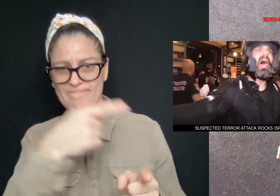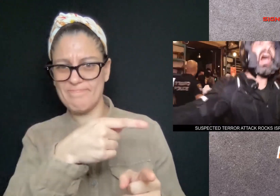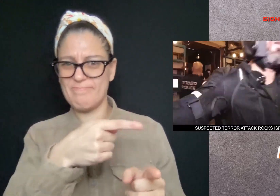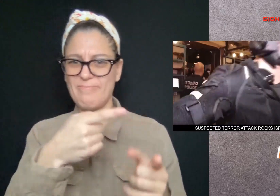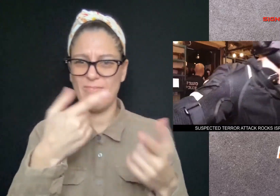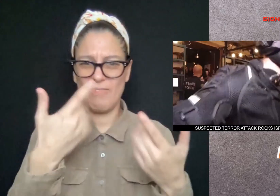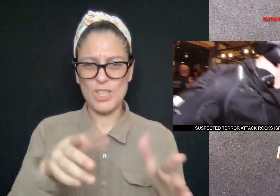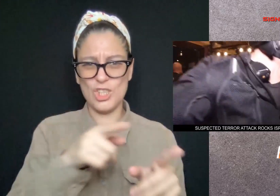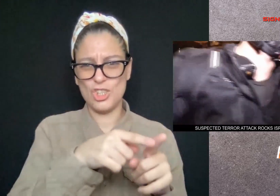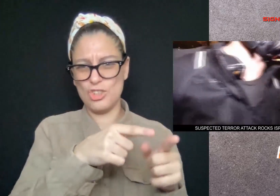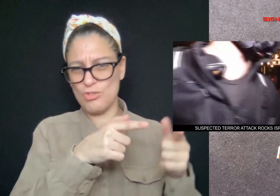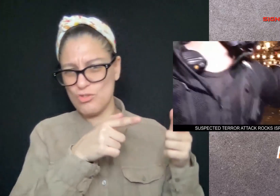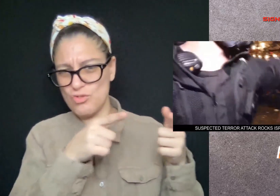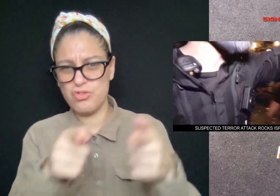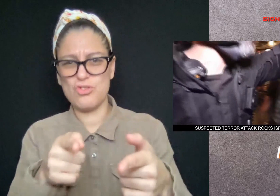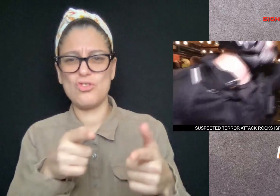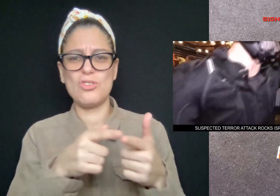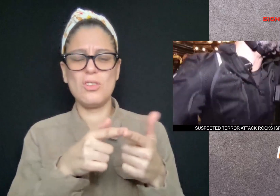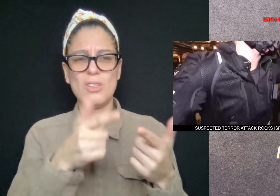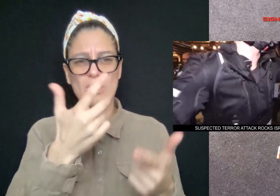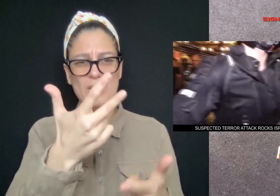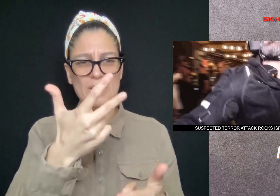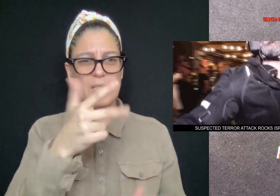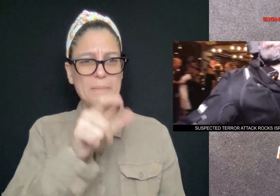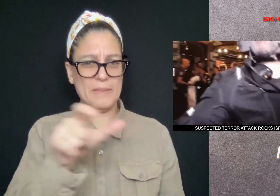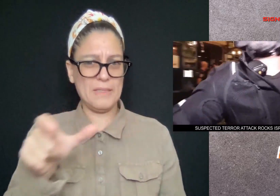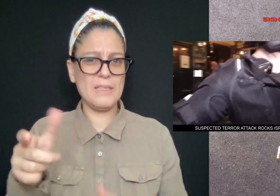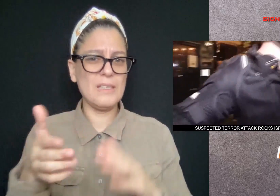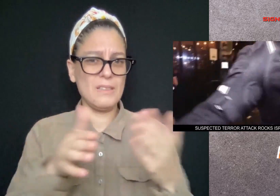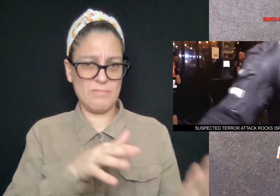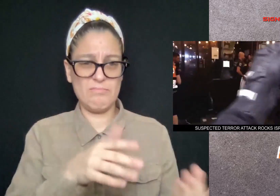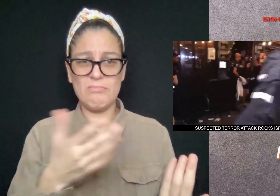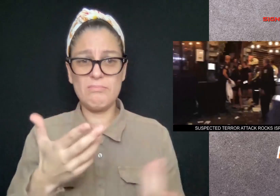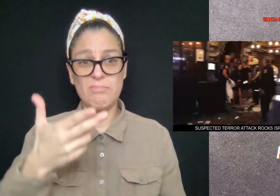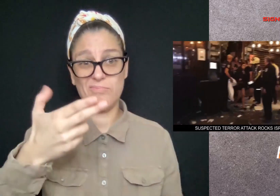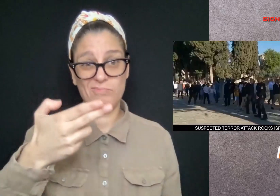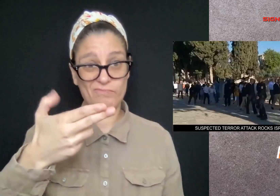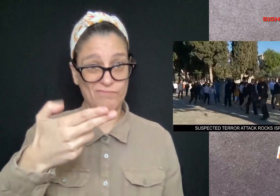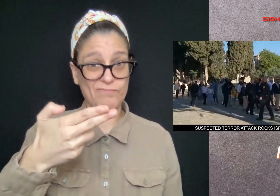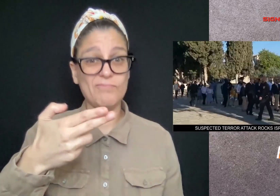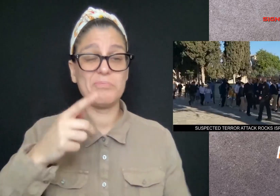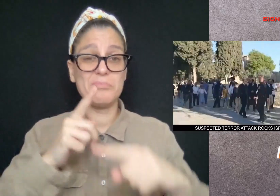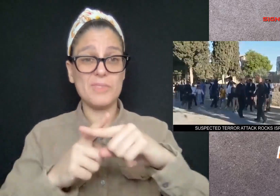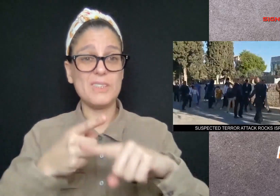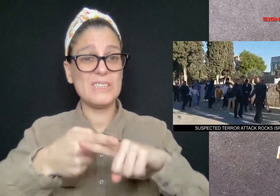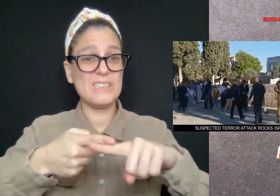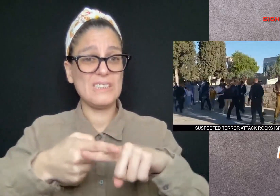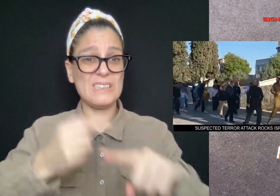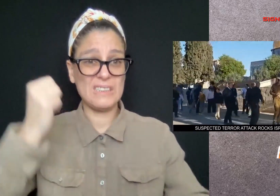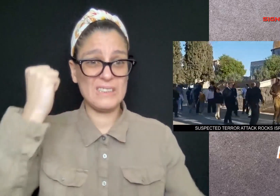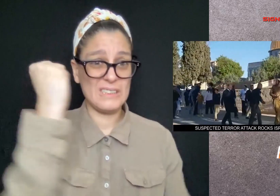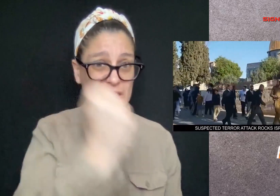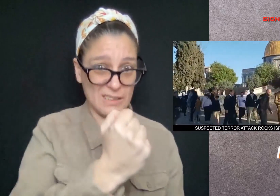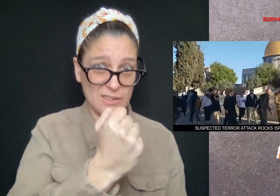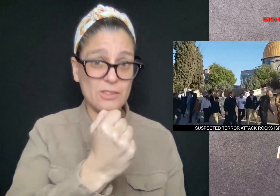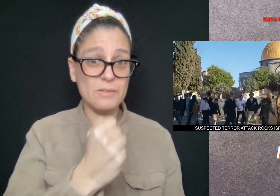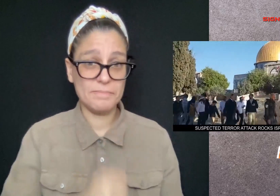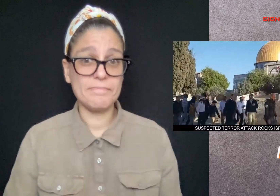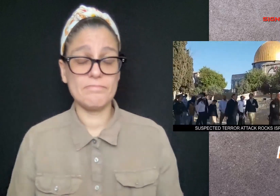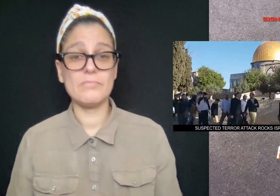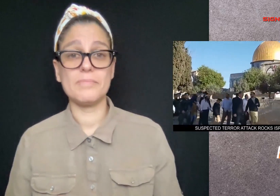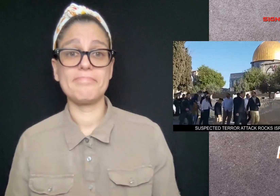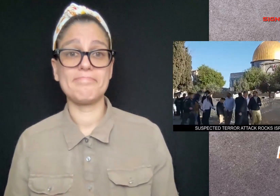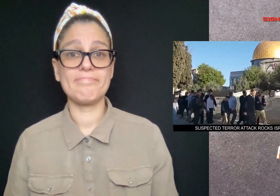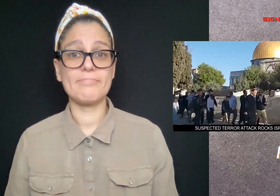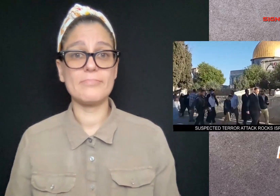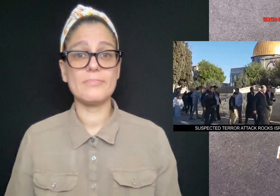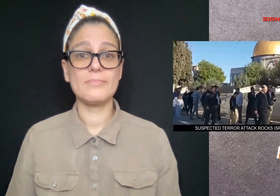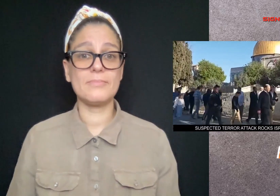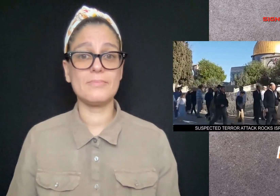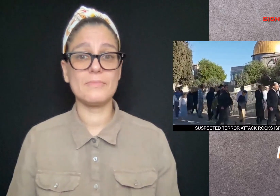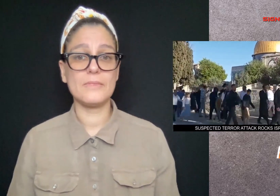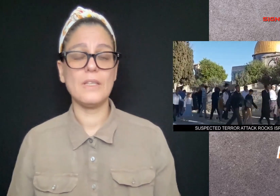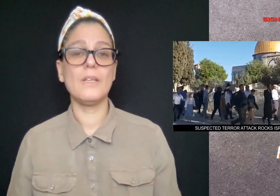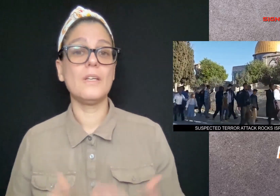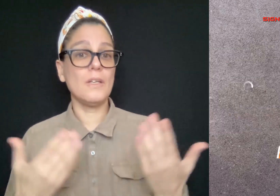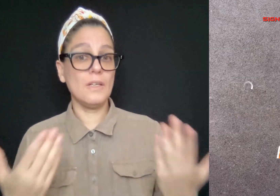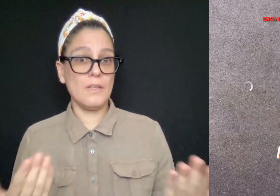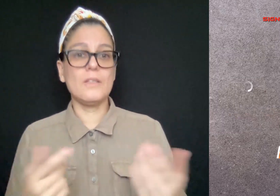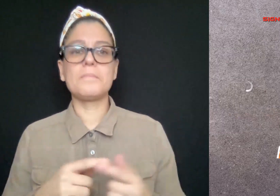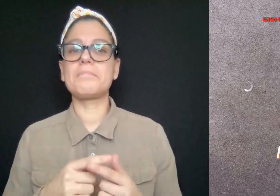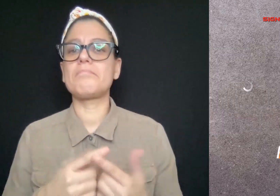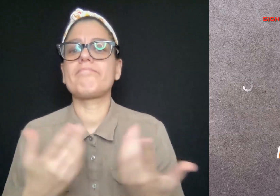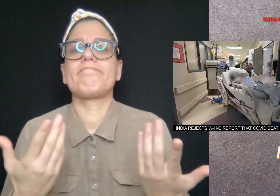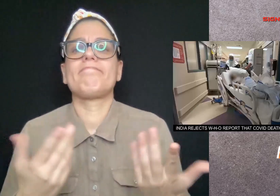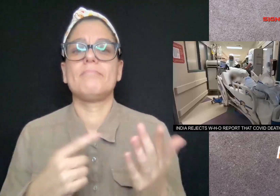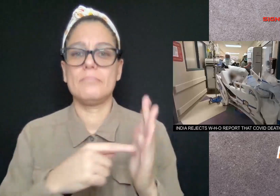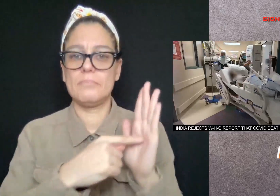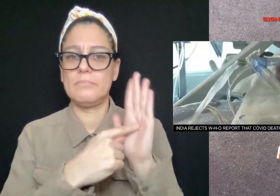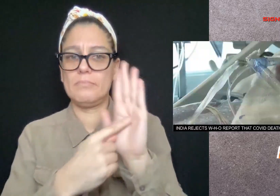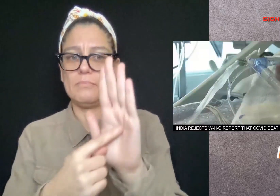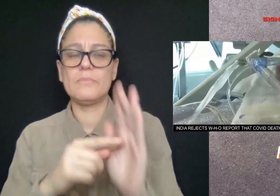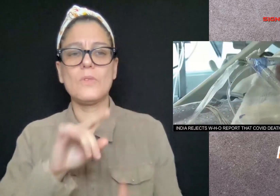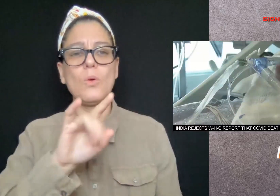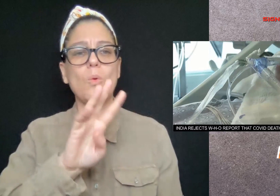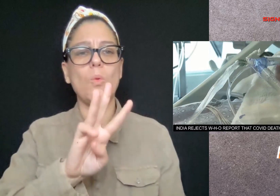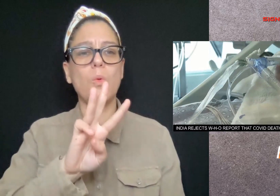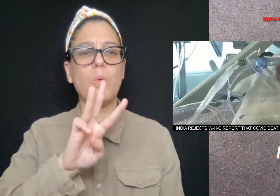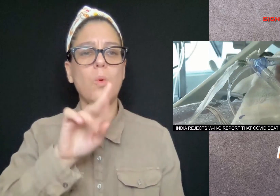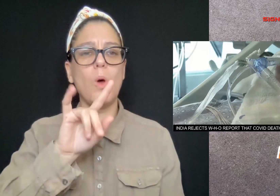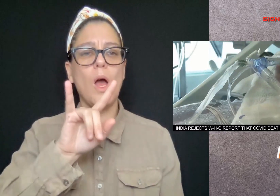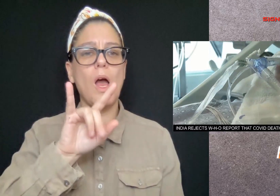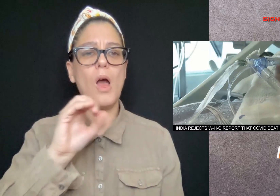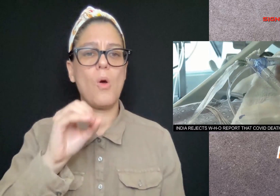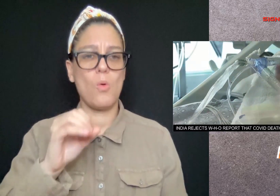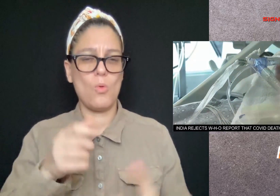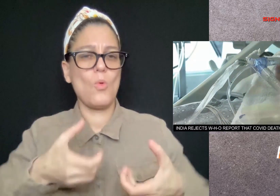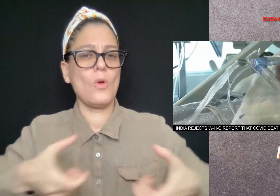two alleged suspects attacked and killed three people with a gun and a knife